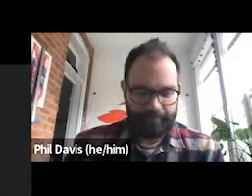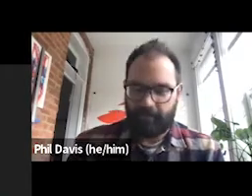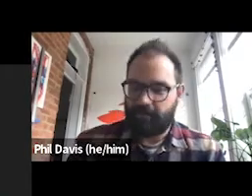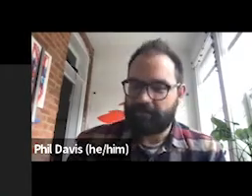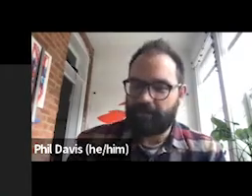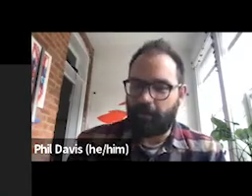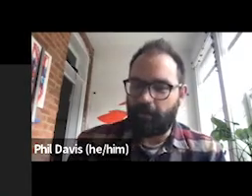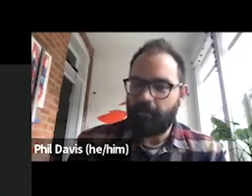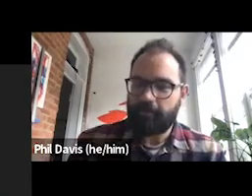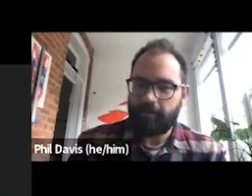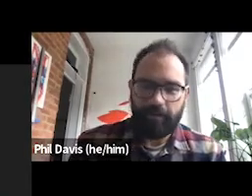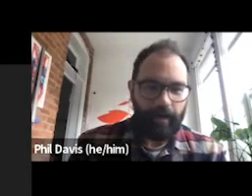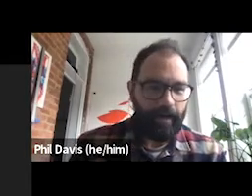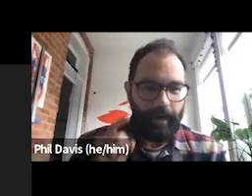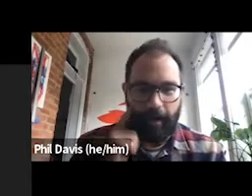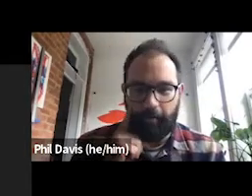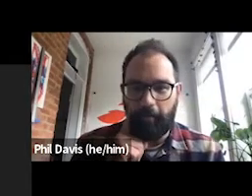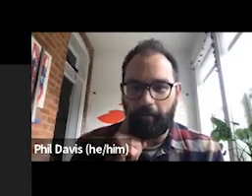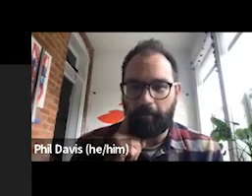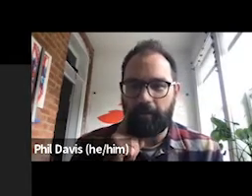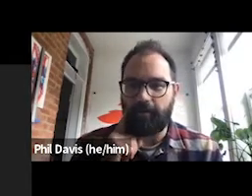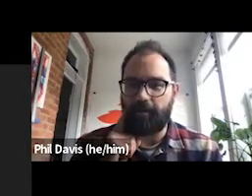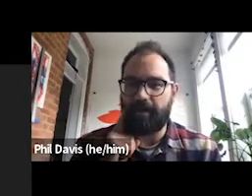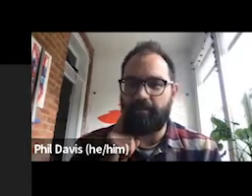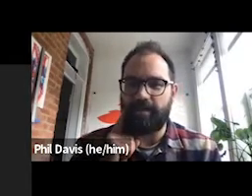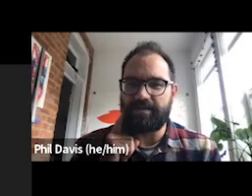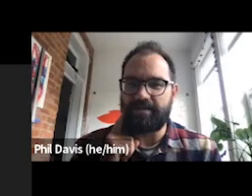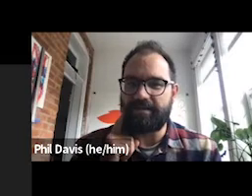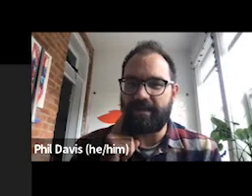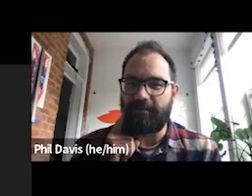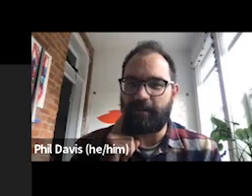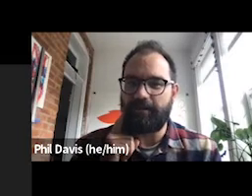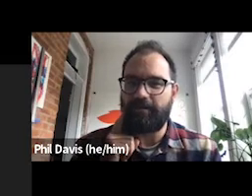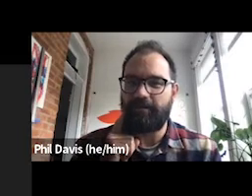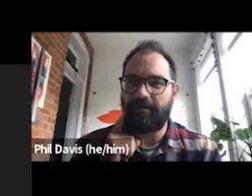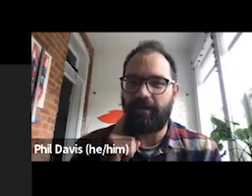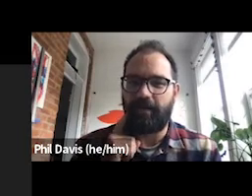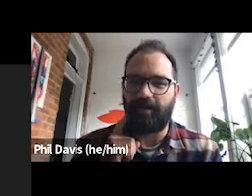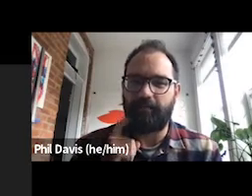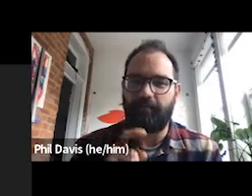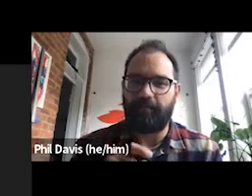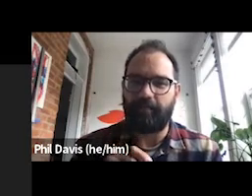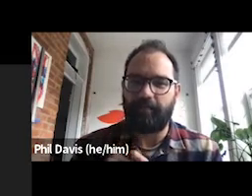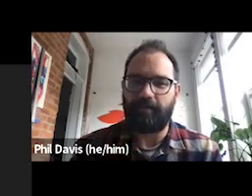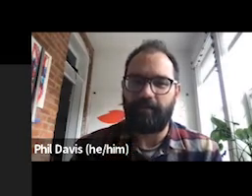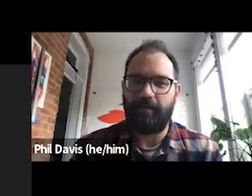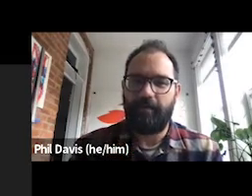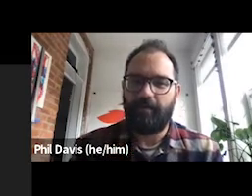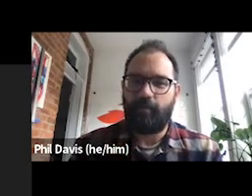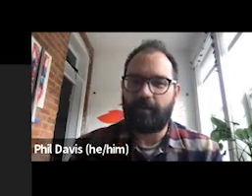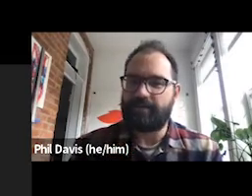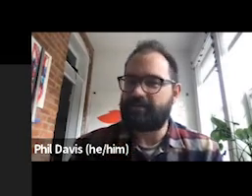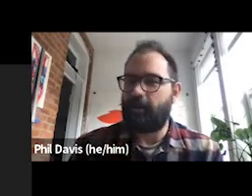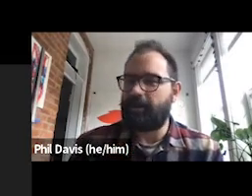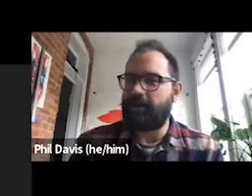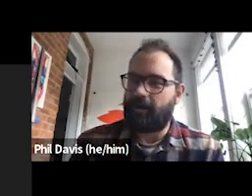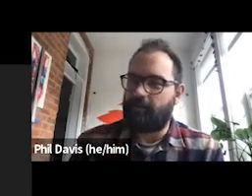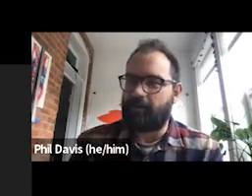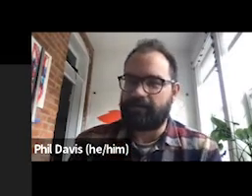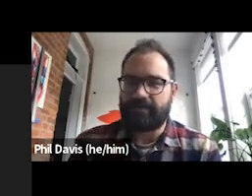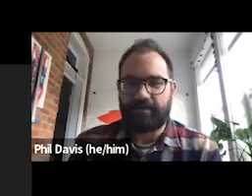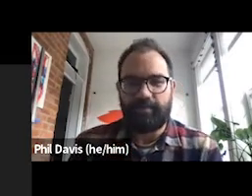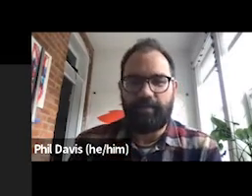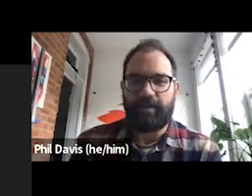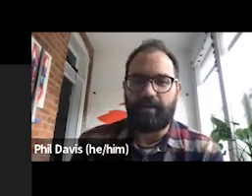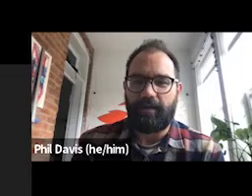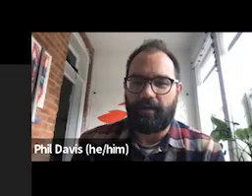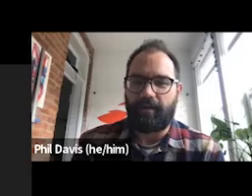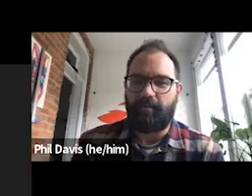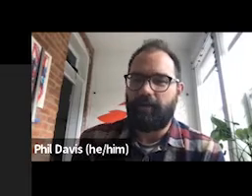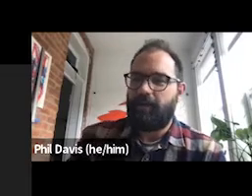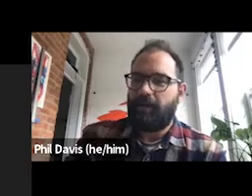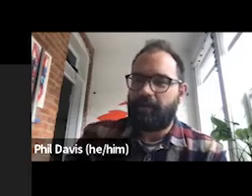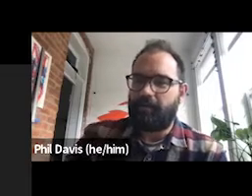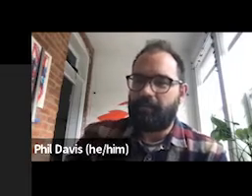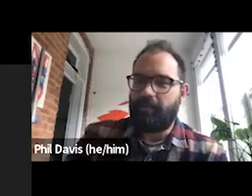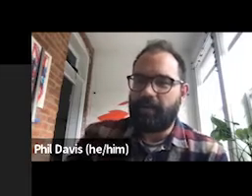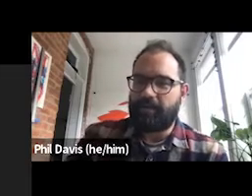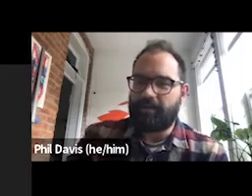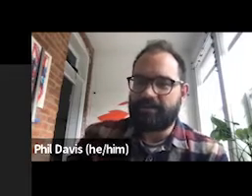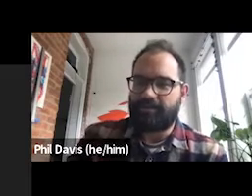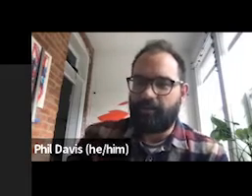So, I created a mission statement for the what Sweaty Eyeballs could be.